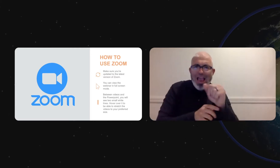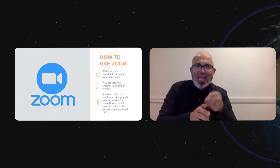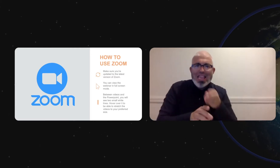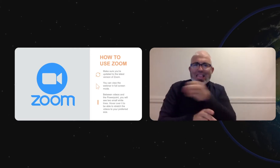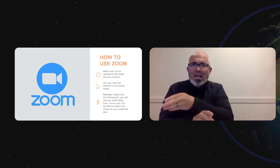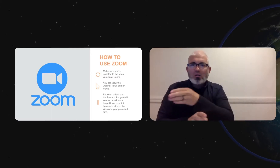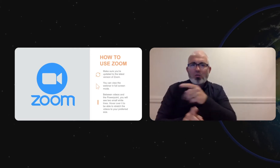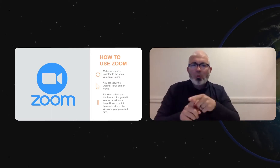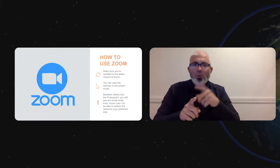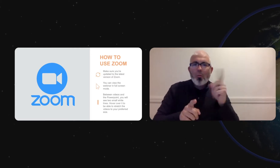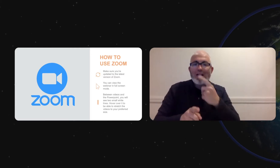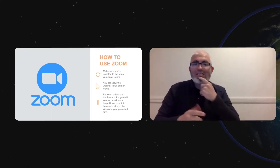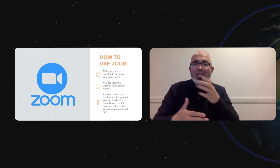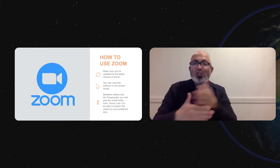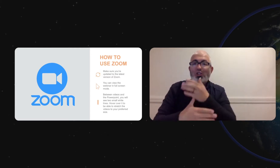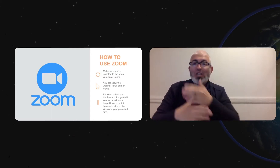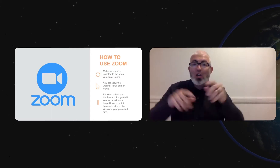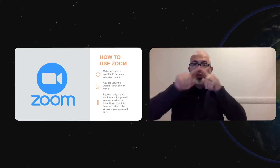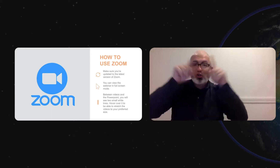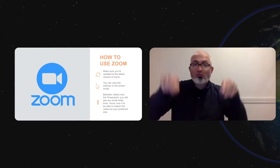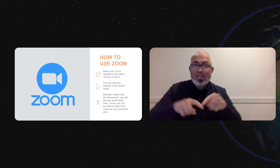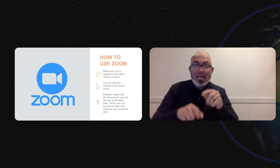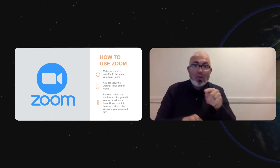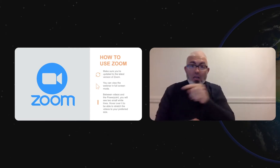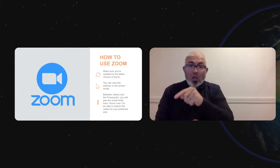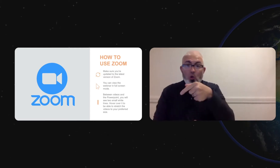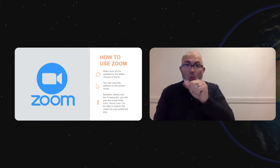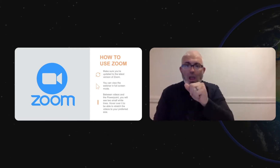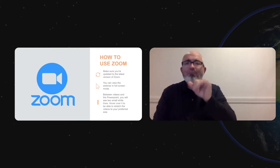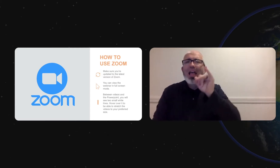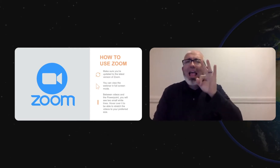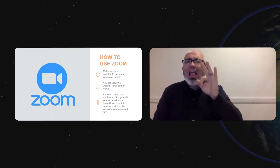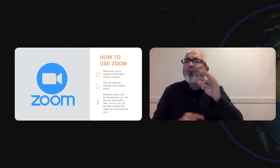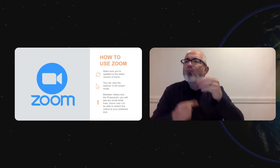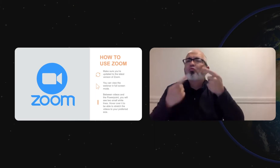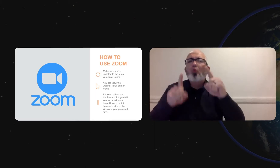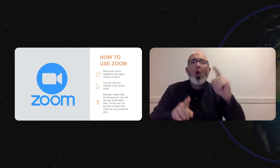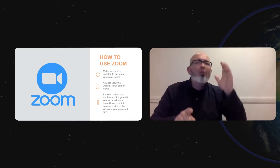chat icon, see the Q&A button?